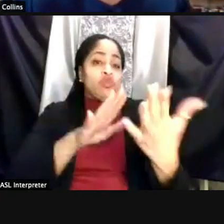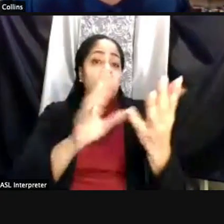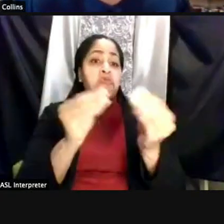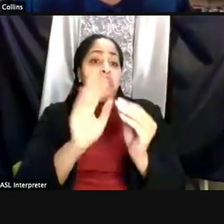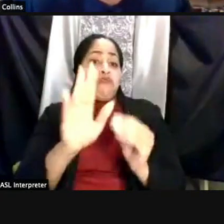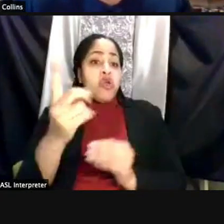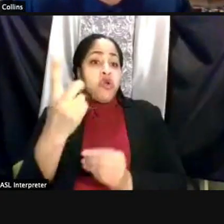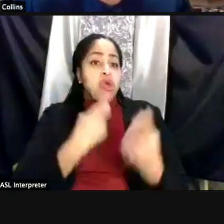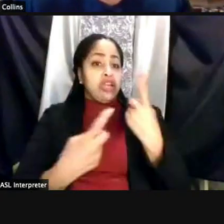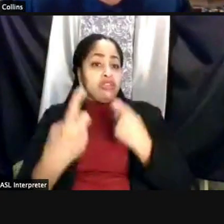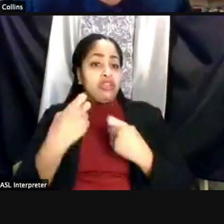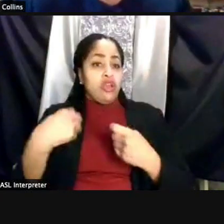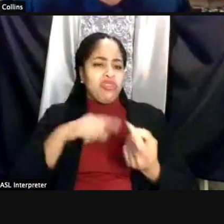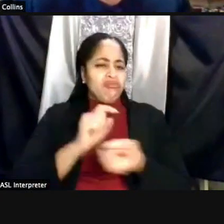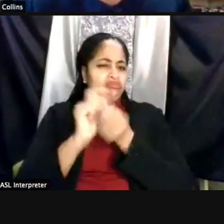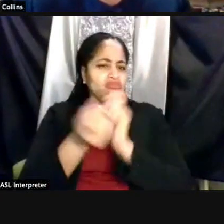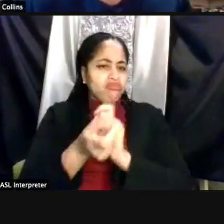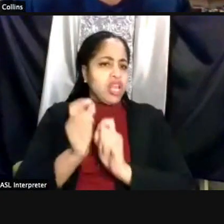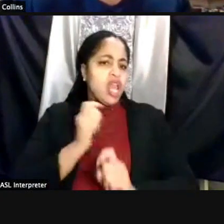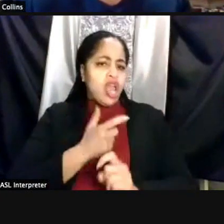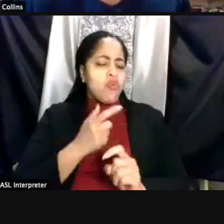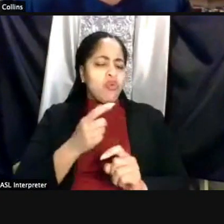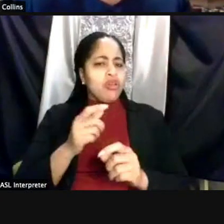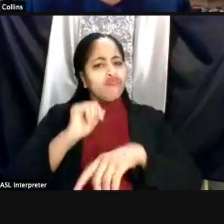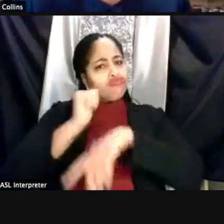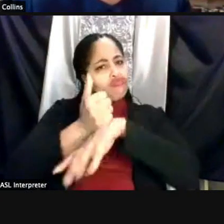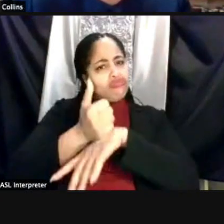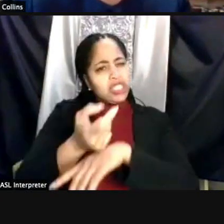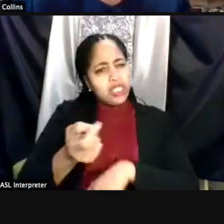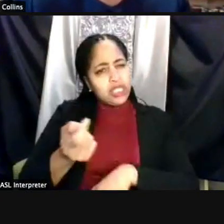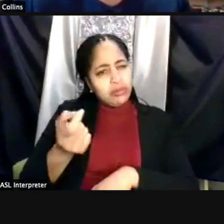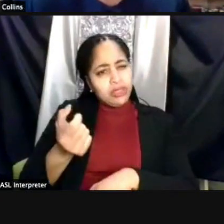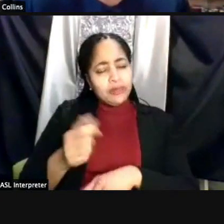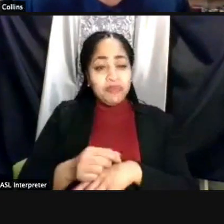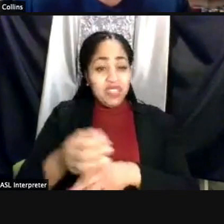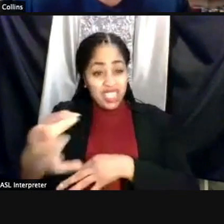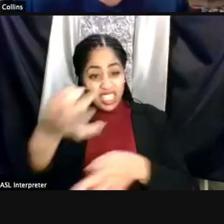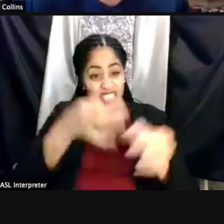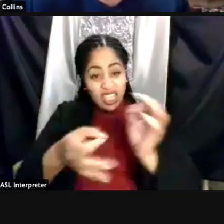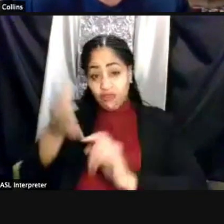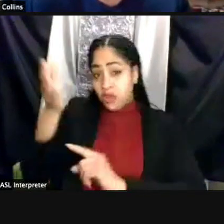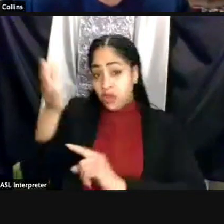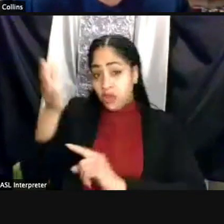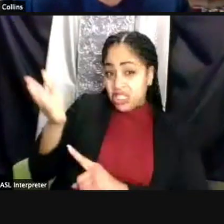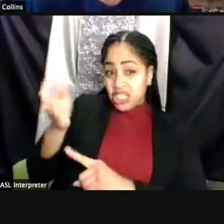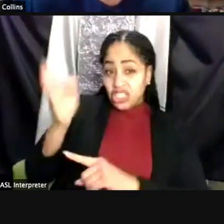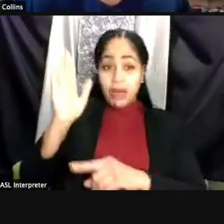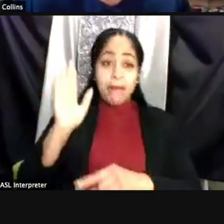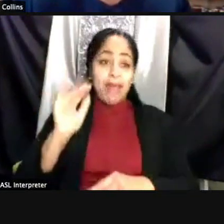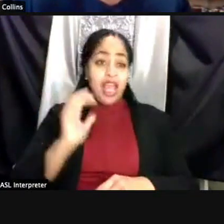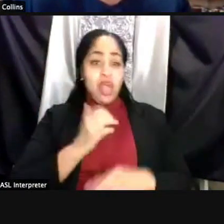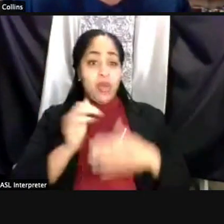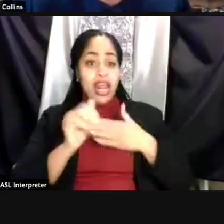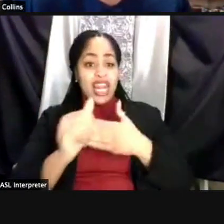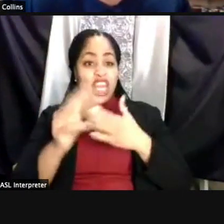We're adjusting the format of the briefing slightly. Instead of presentations by campus leaders followed by questions.